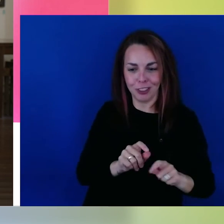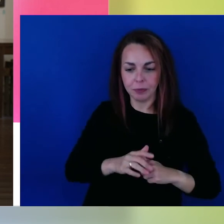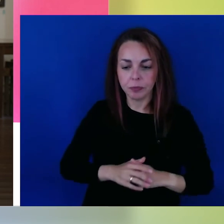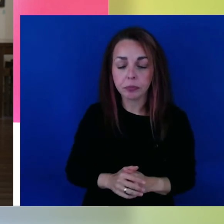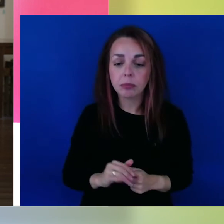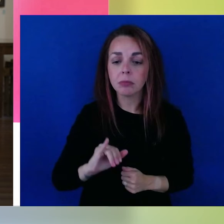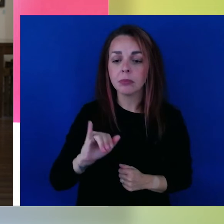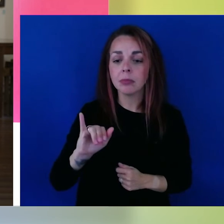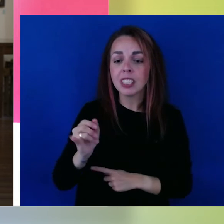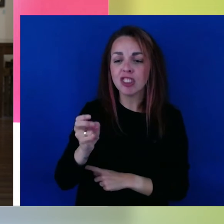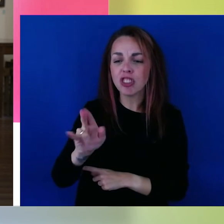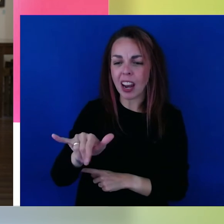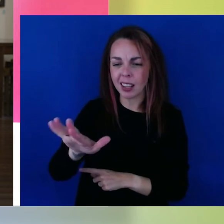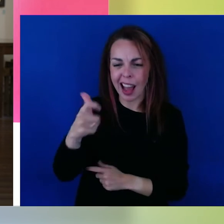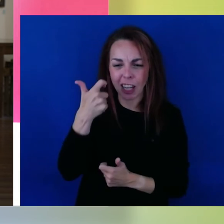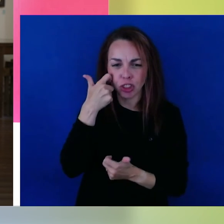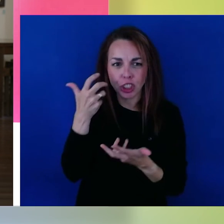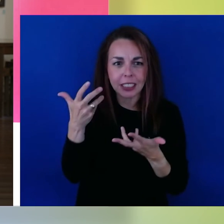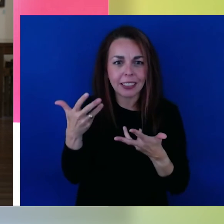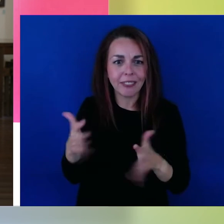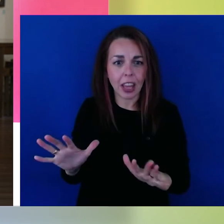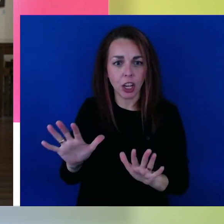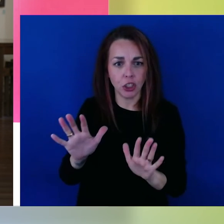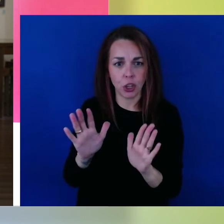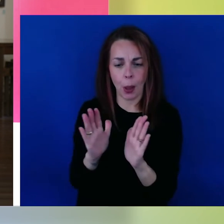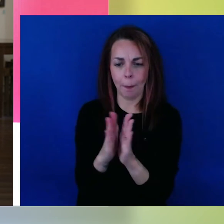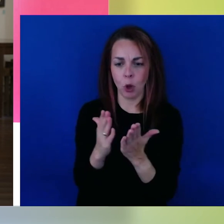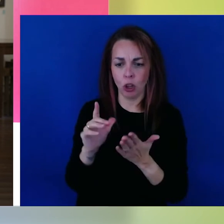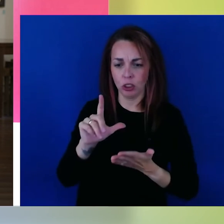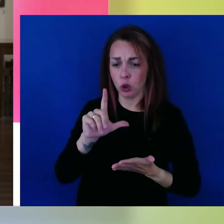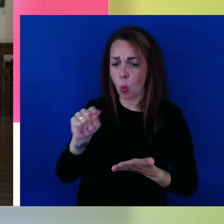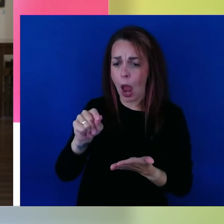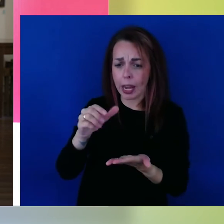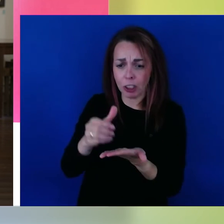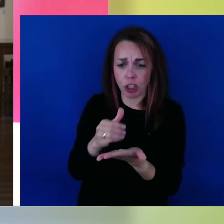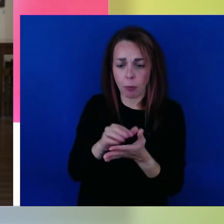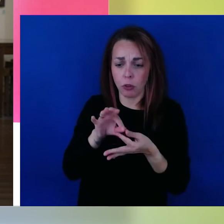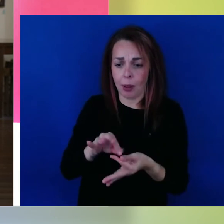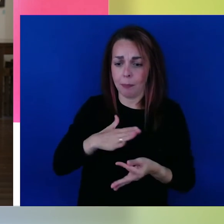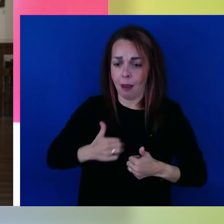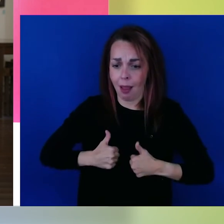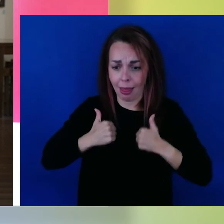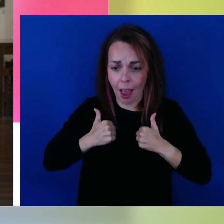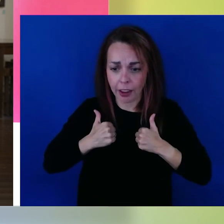you know I just finished a 20-chapter book about my life, so if you are asking